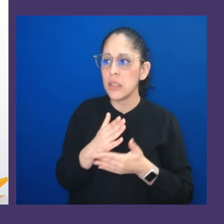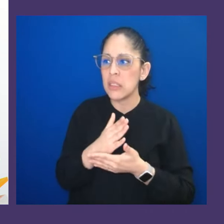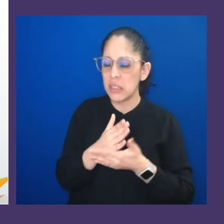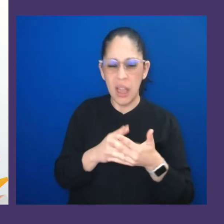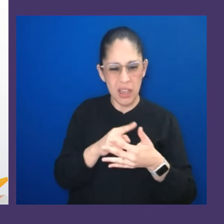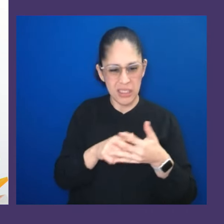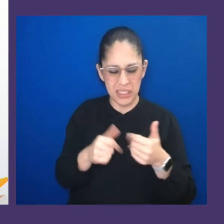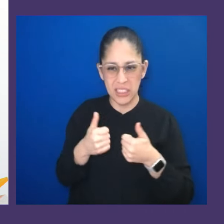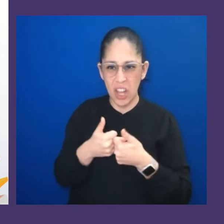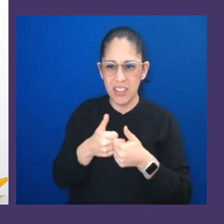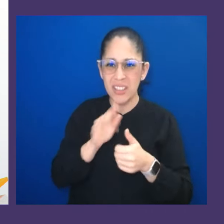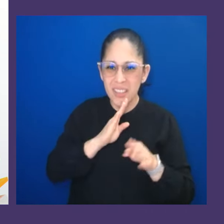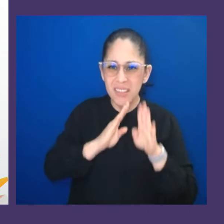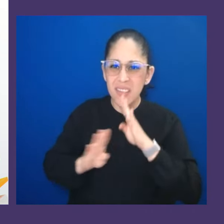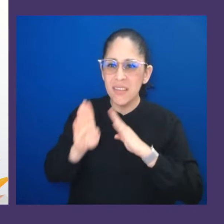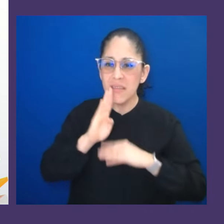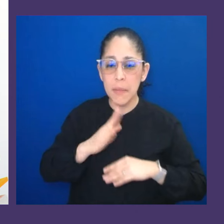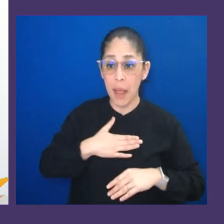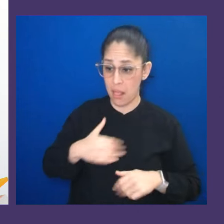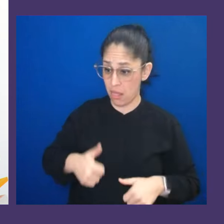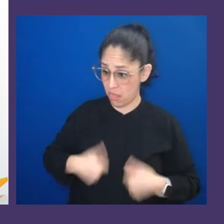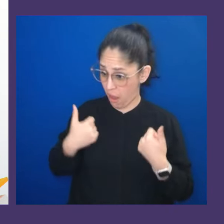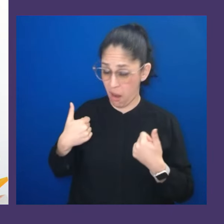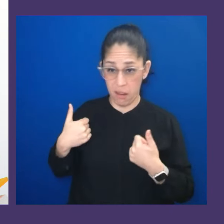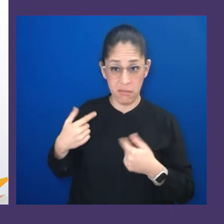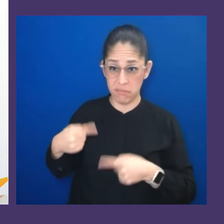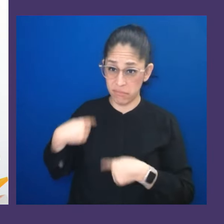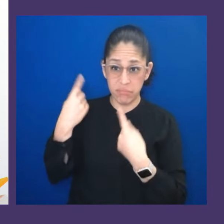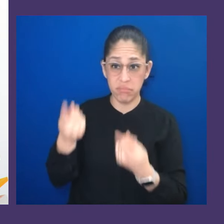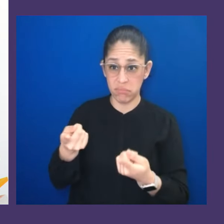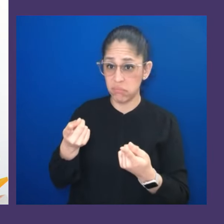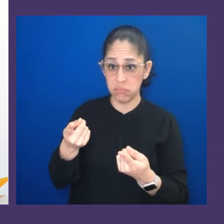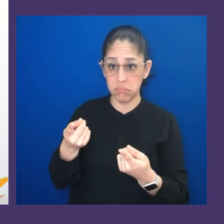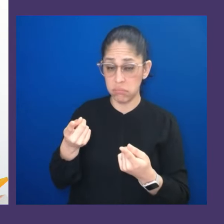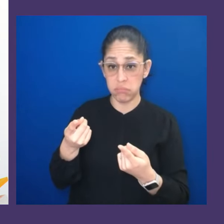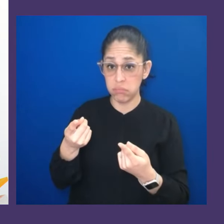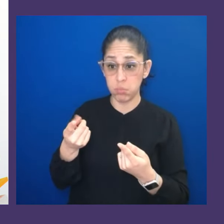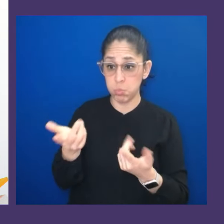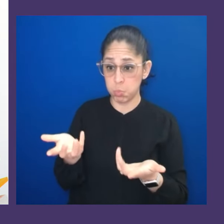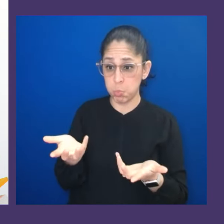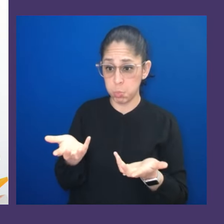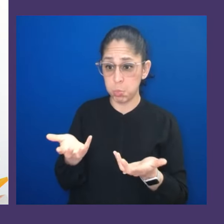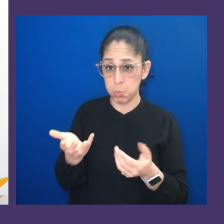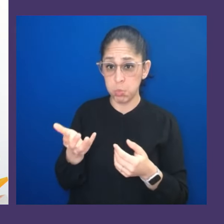my entire life--beyond just due